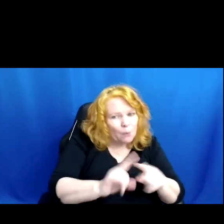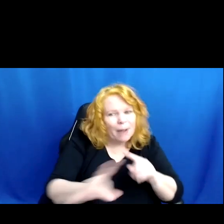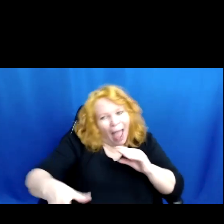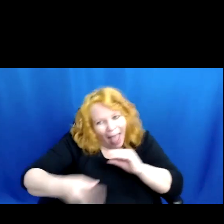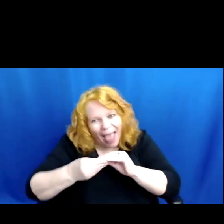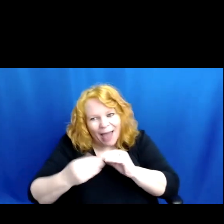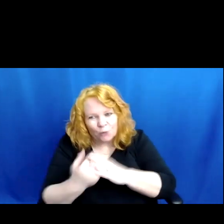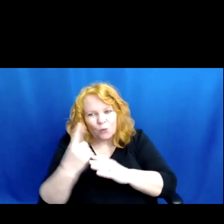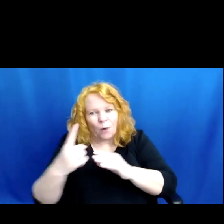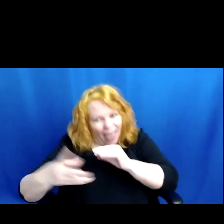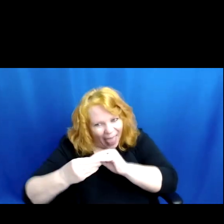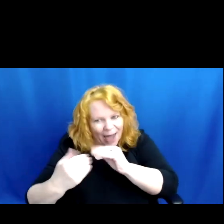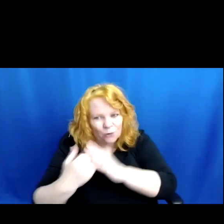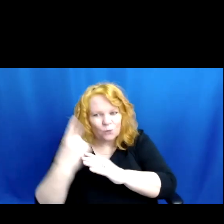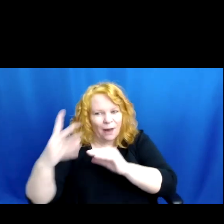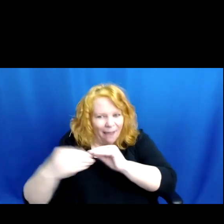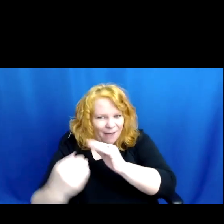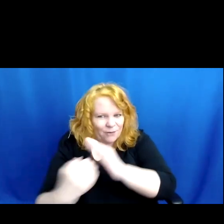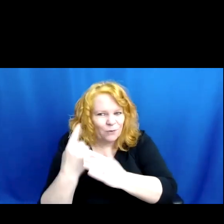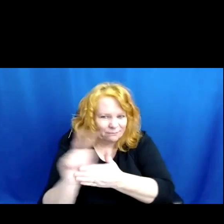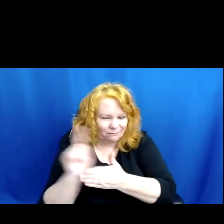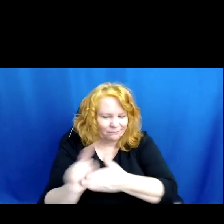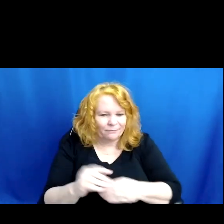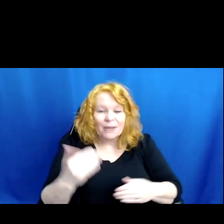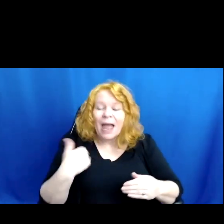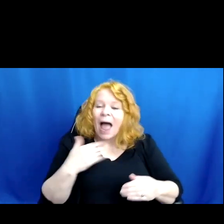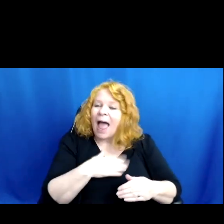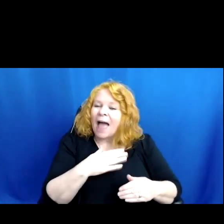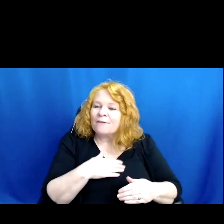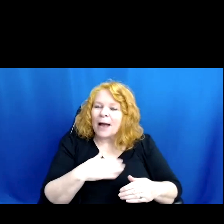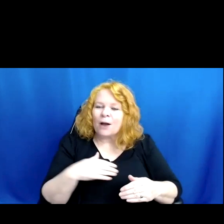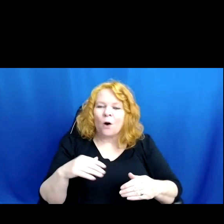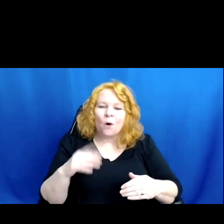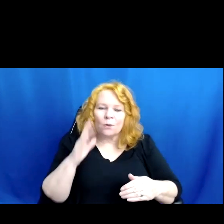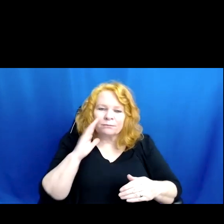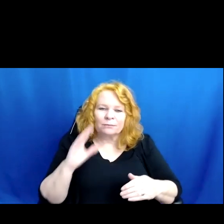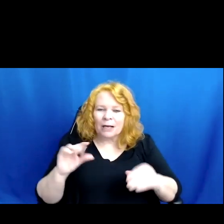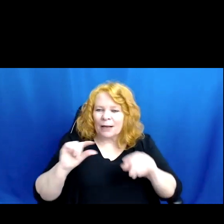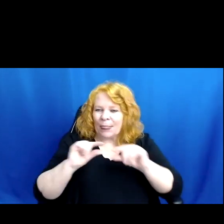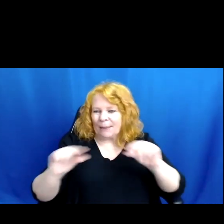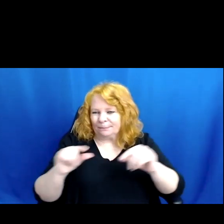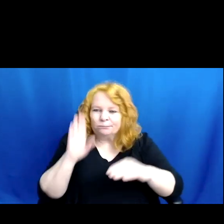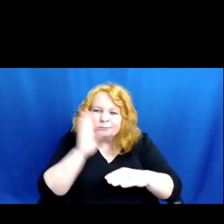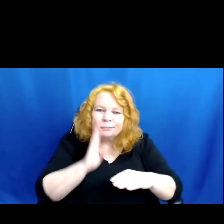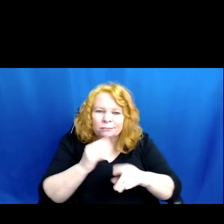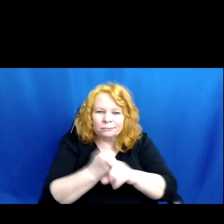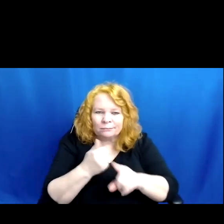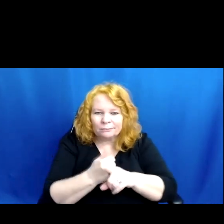each week, and I’ve got them on cardboard cut outs. Next week is Silly Sailor Sid.